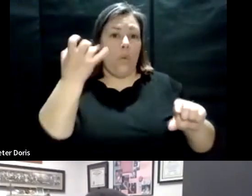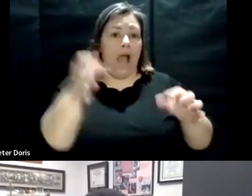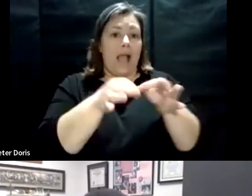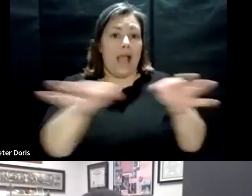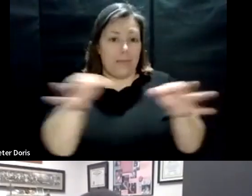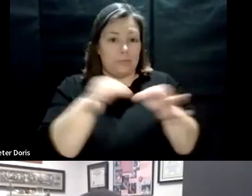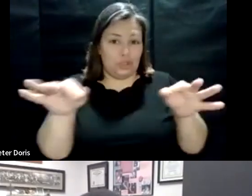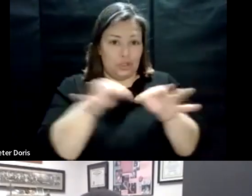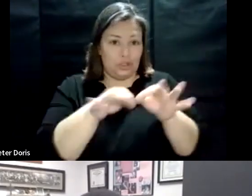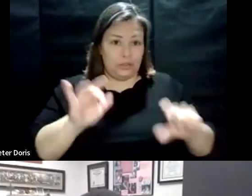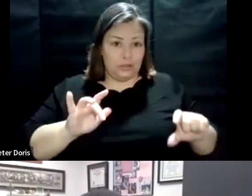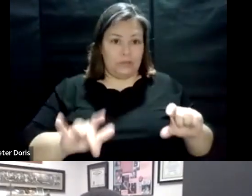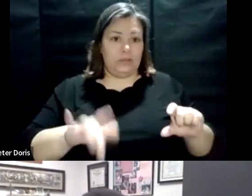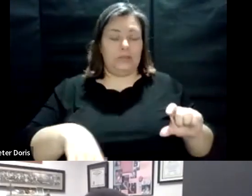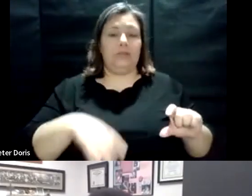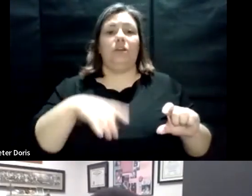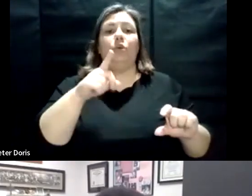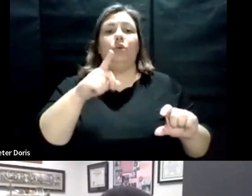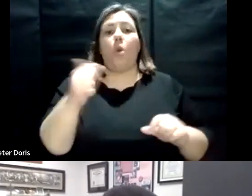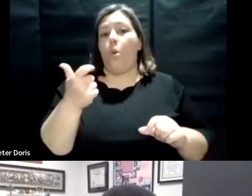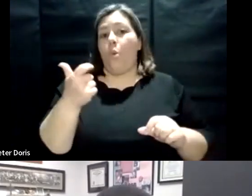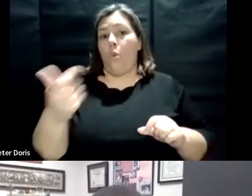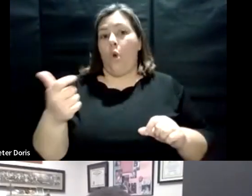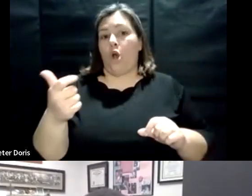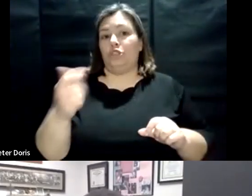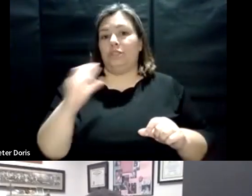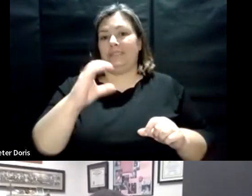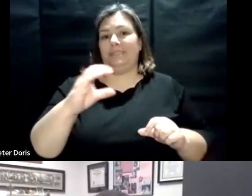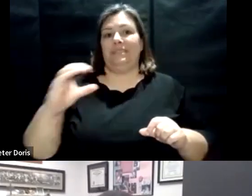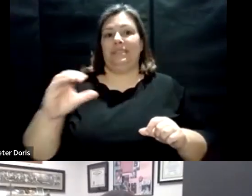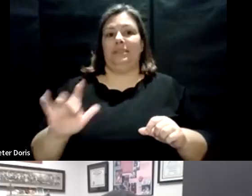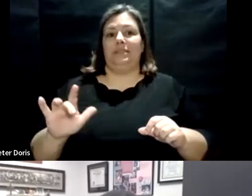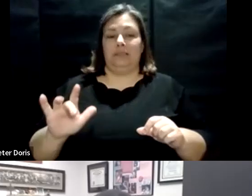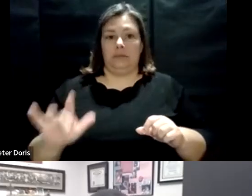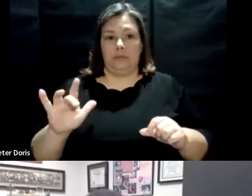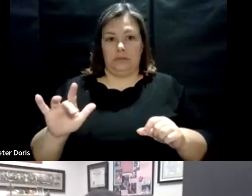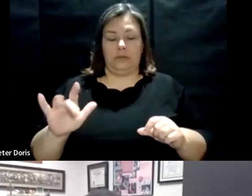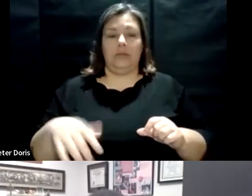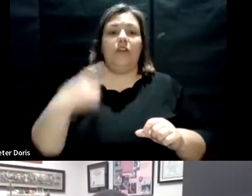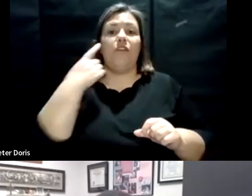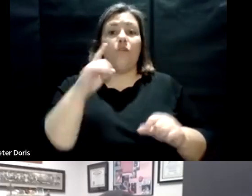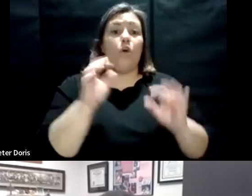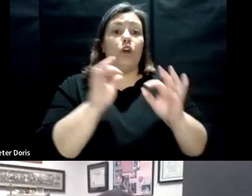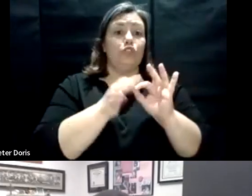A couple of housekeeping things to get started, first when you scroll over the screen a mini bar should pop up depending on what device you're on you can find that at the top or the bottom of your screen. When you scroll over the screen, on Menu Bar, should pop up, depending on what device you are on, you can find that many bar at the top or the bottom of your screen there's where you can find the closed captioning for today's session. There's where you can find closed captioning for today's session. You can view the captioning by selecting the CC. Tab on the menu bar first sign language, interpreter.